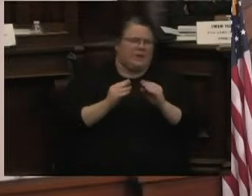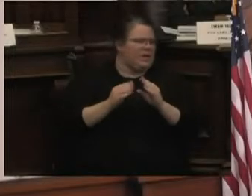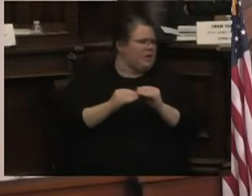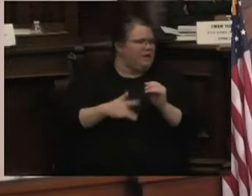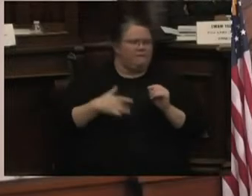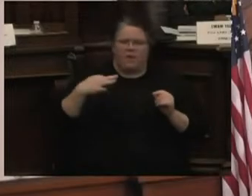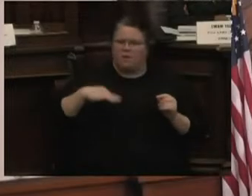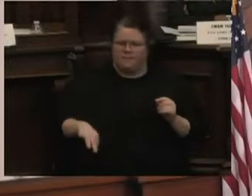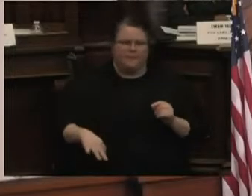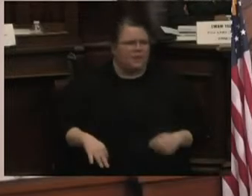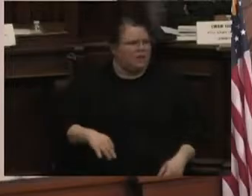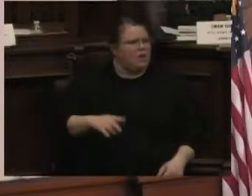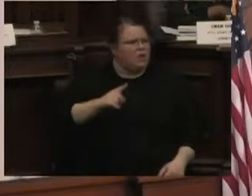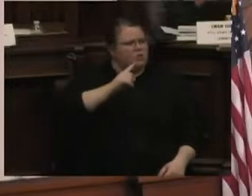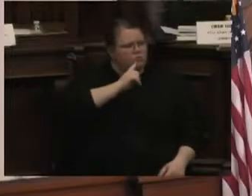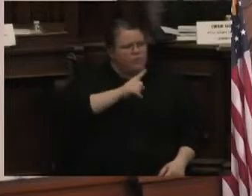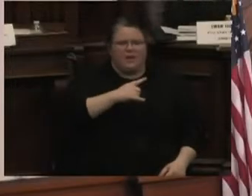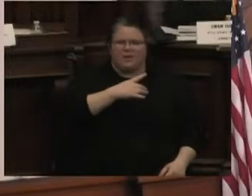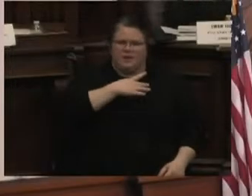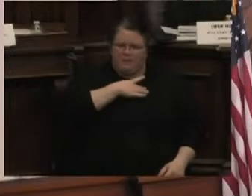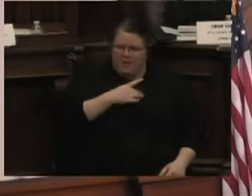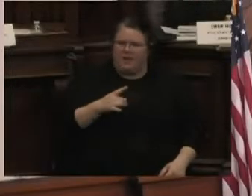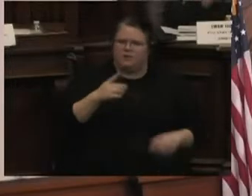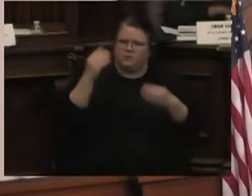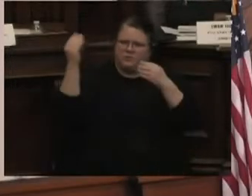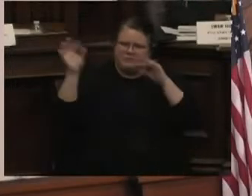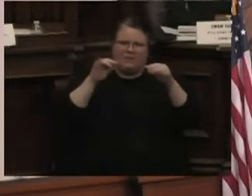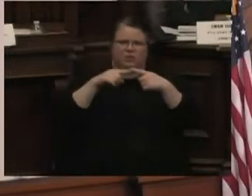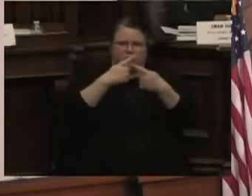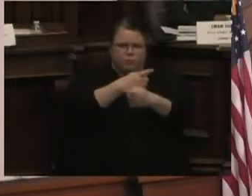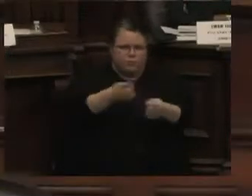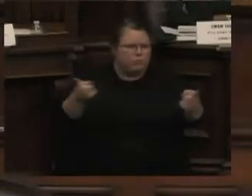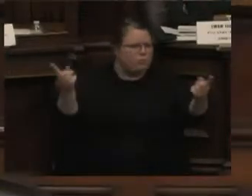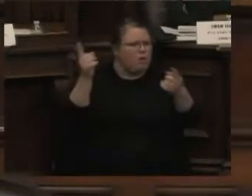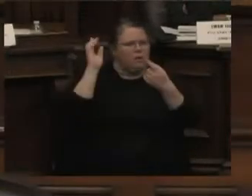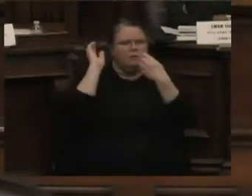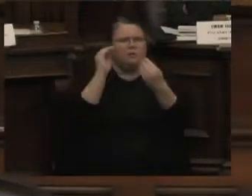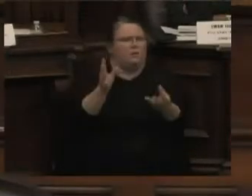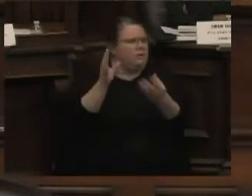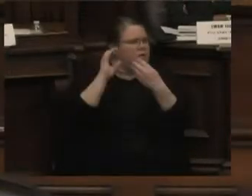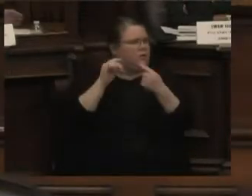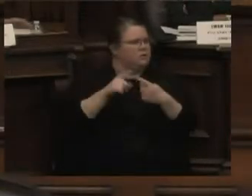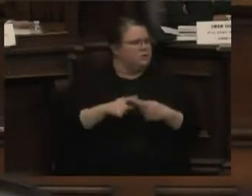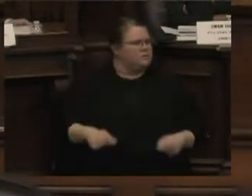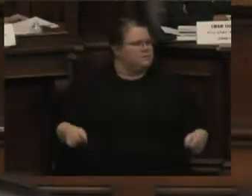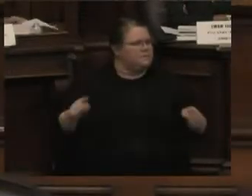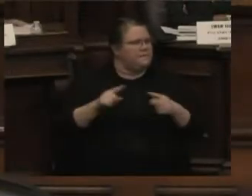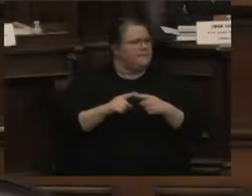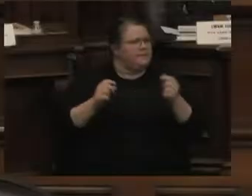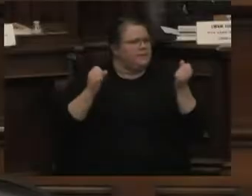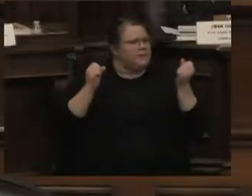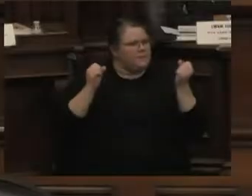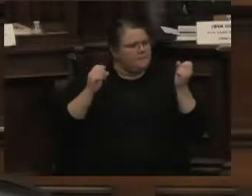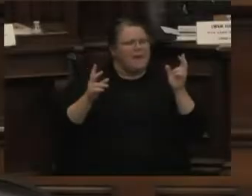I'm very, very pleased with the outcome of the meeting today. I really like the public